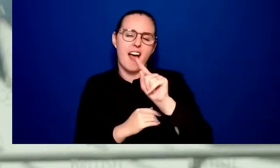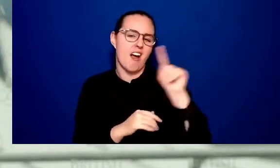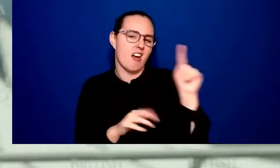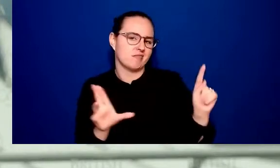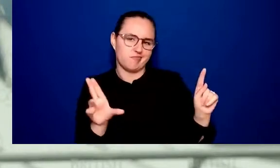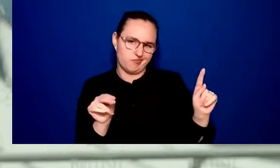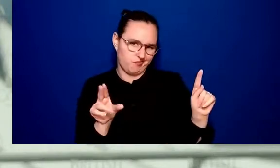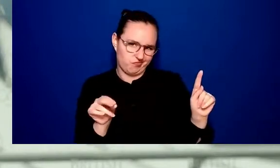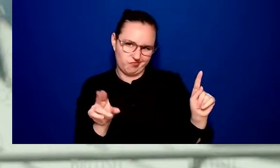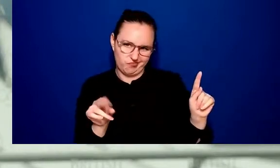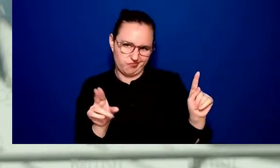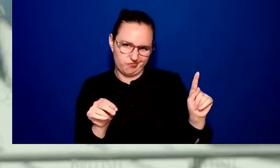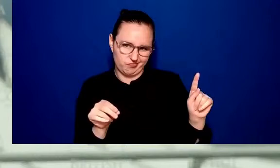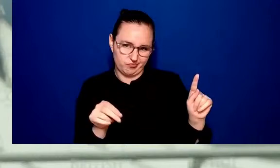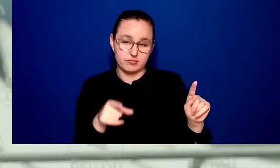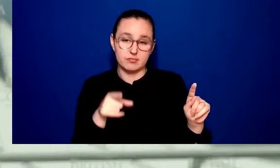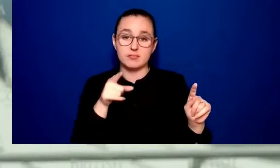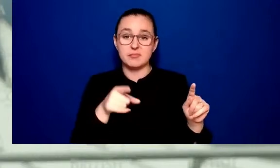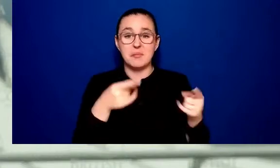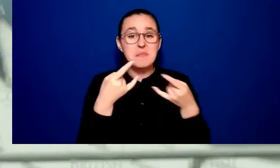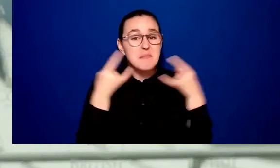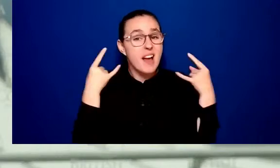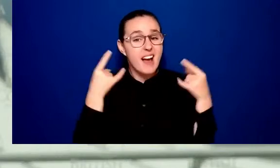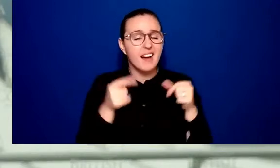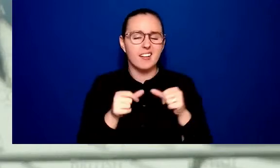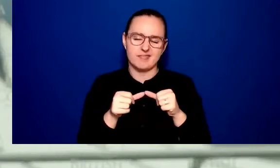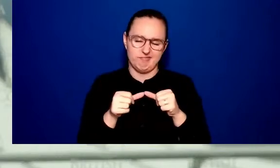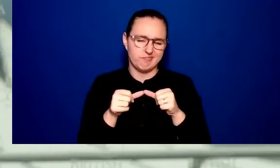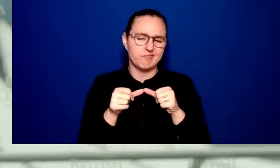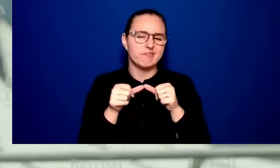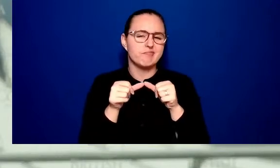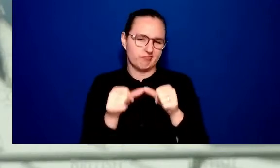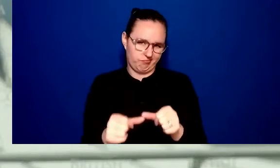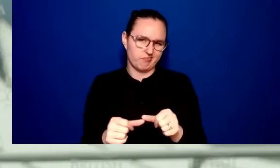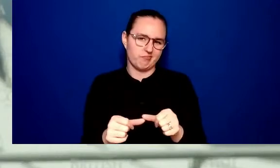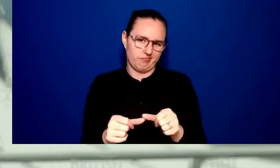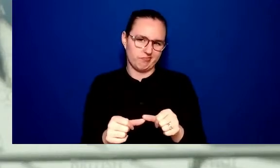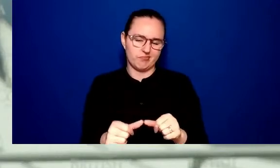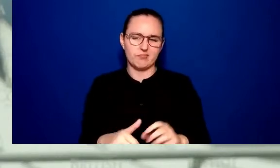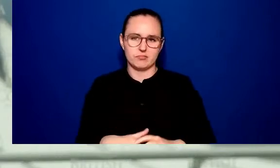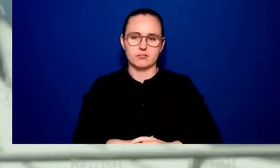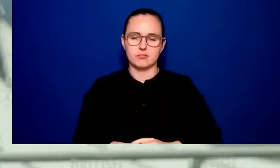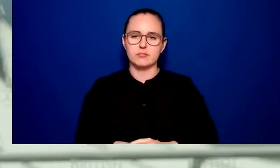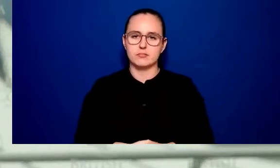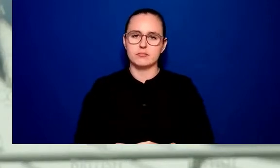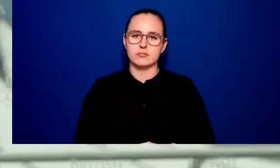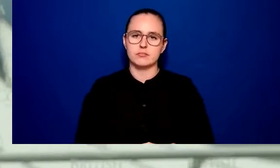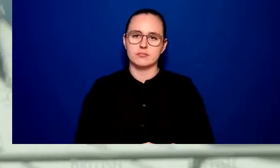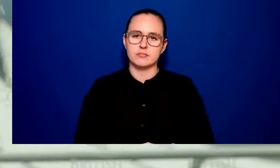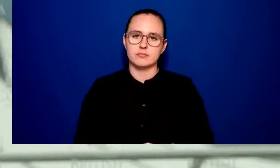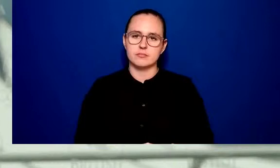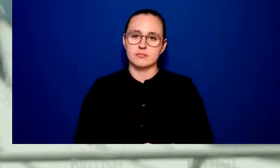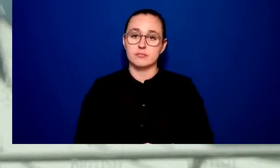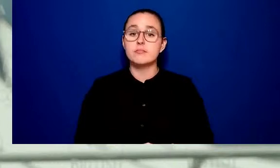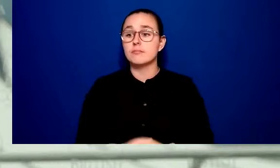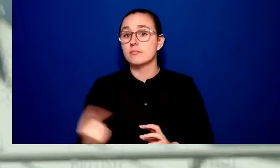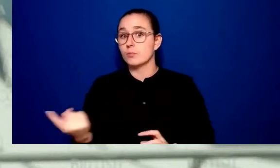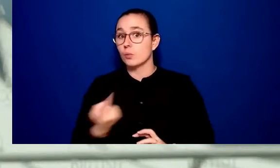there's some good evidence that keeps coming up that even in fully vaccinated populations